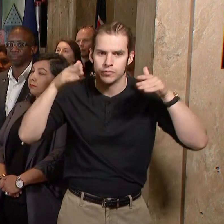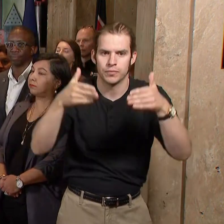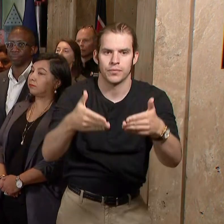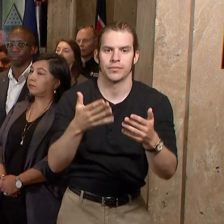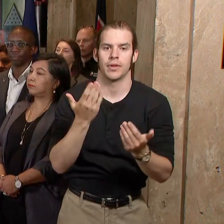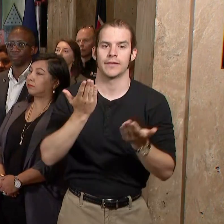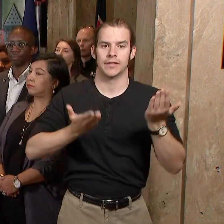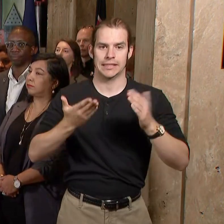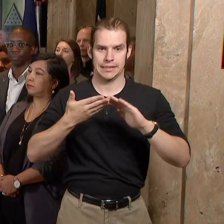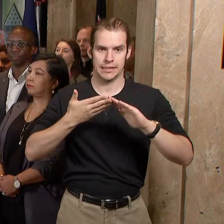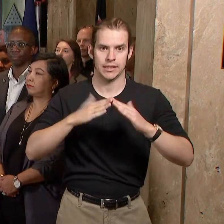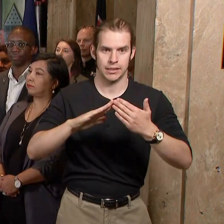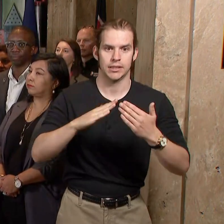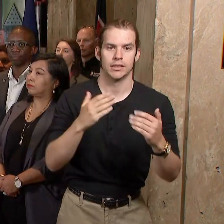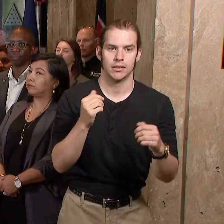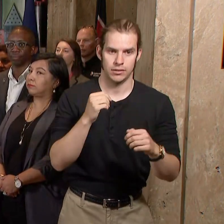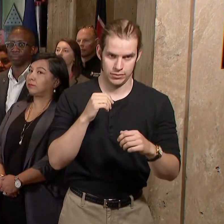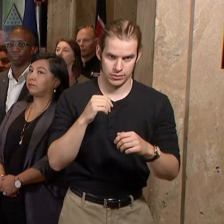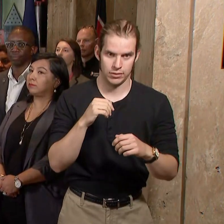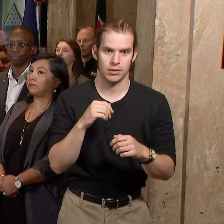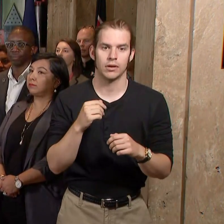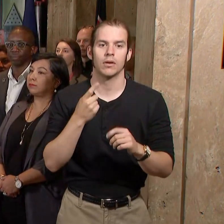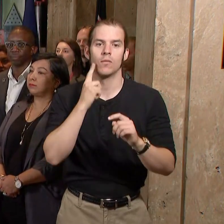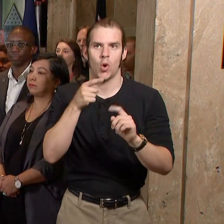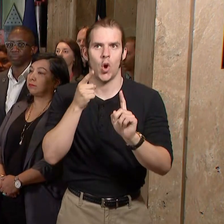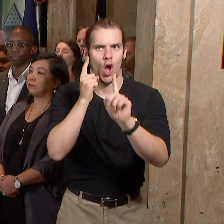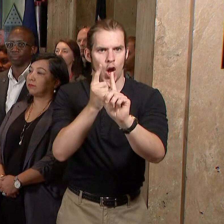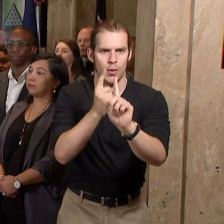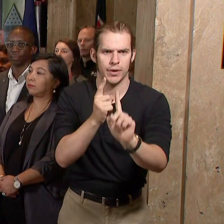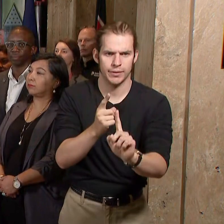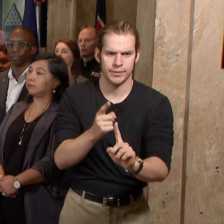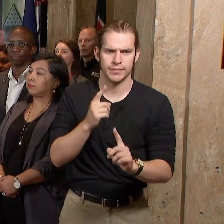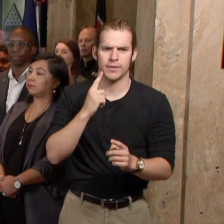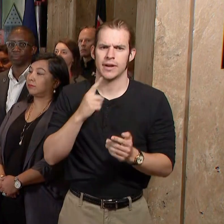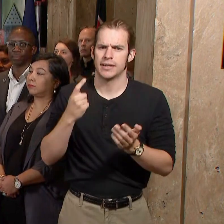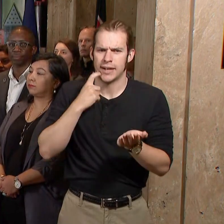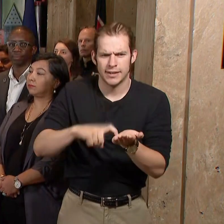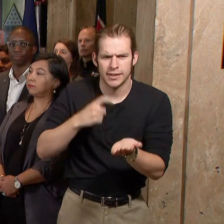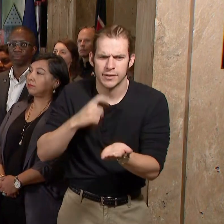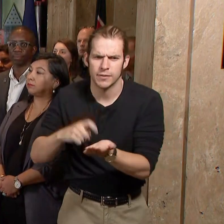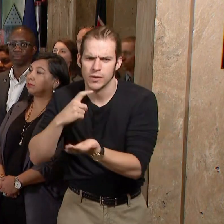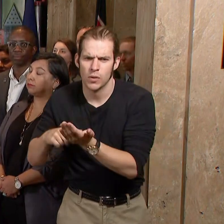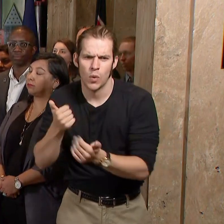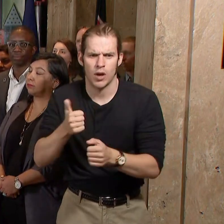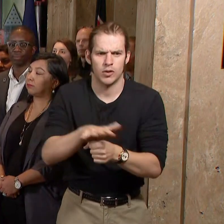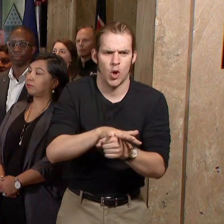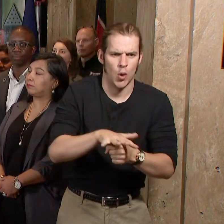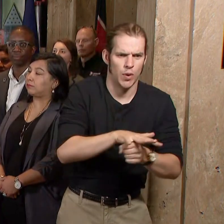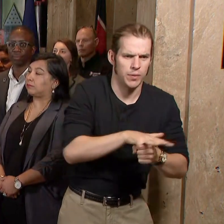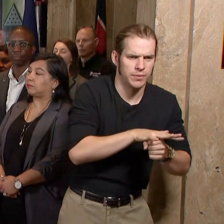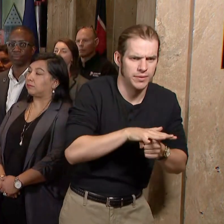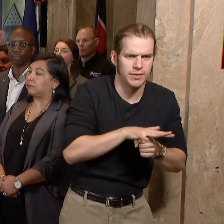to be able to identify locations, to be able to rehab them, to retrofit them, to be able to permit them to be able to get construction up on